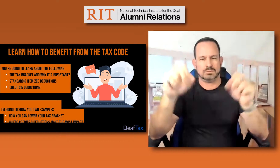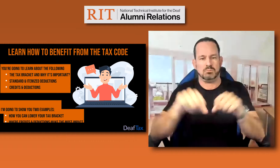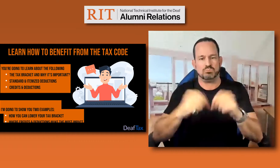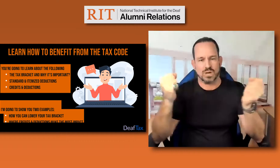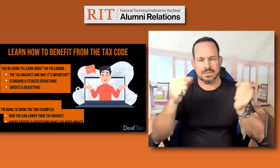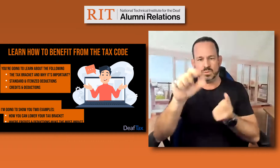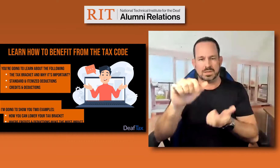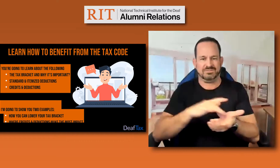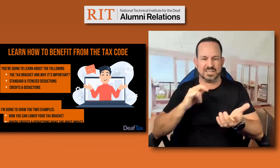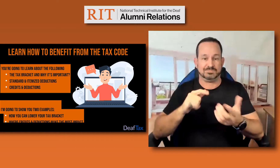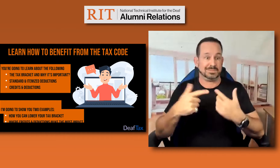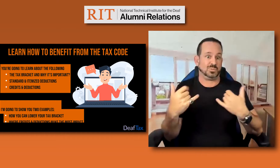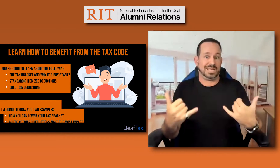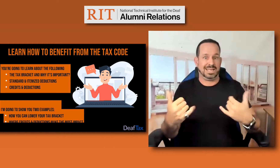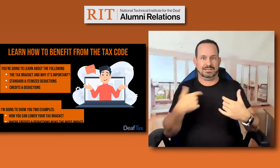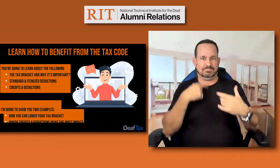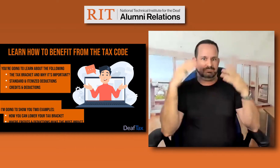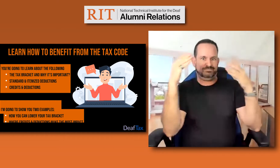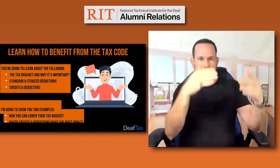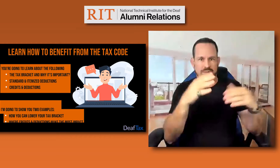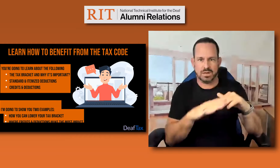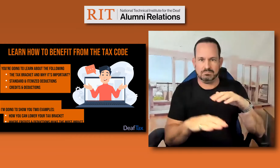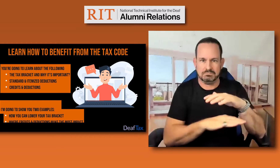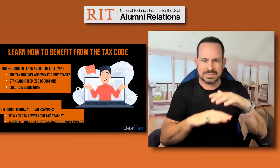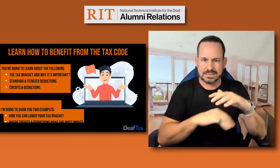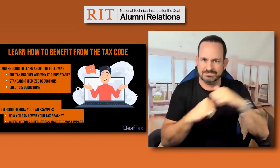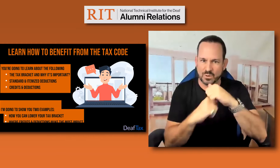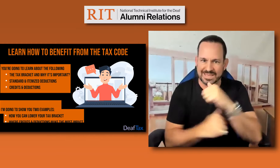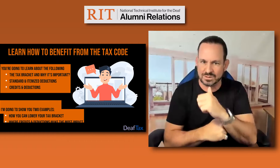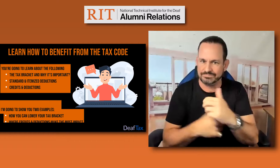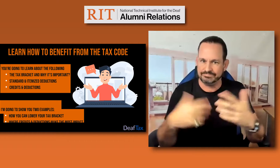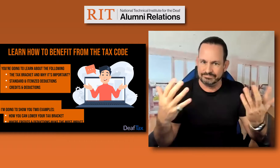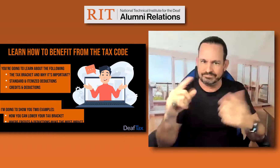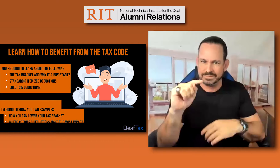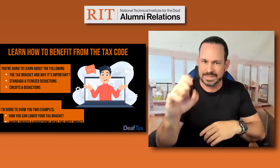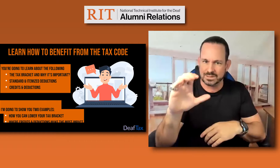a lot of tax benefits involved that we can take advantage of.